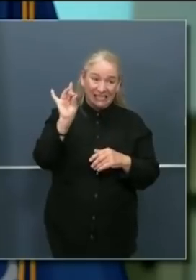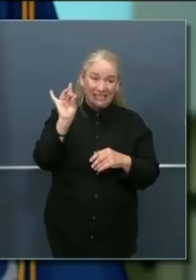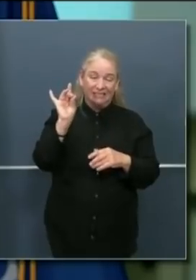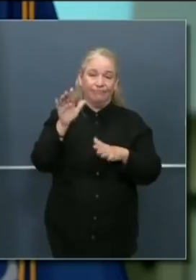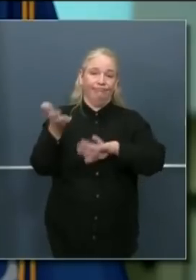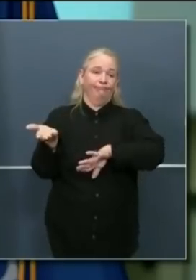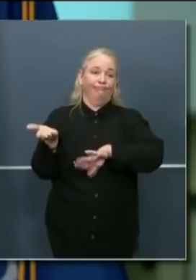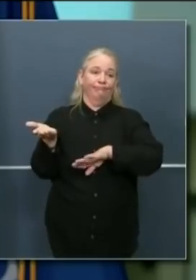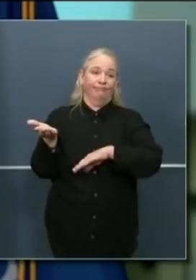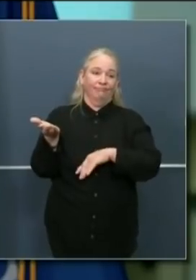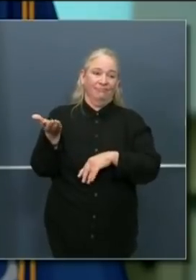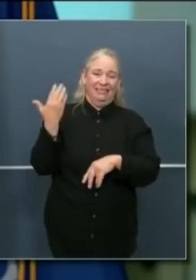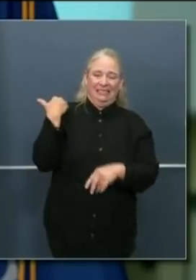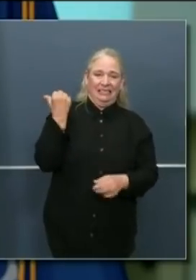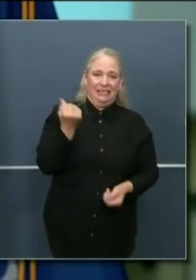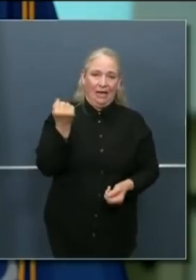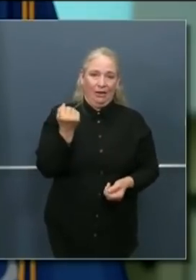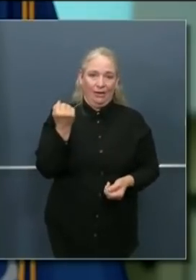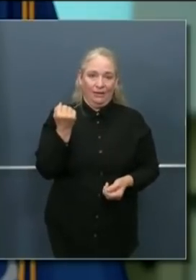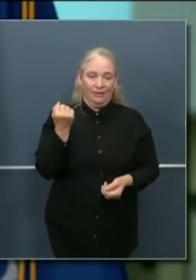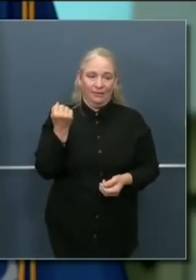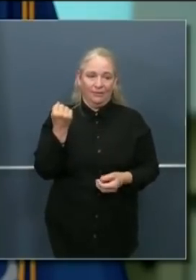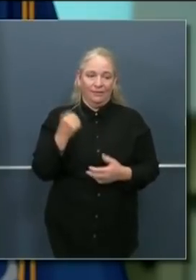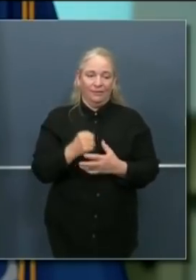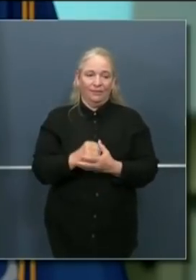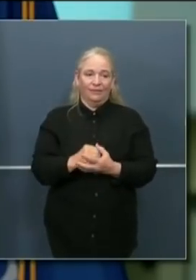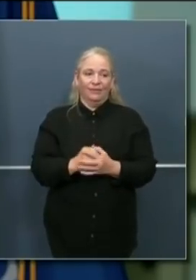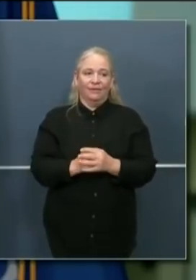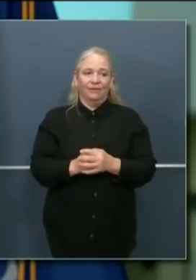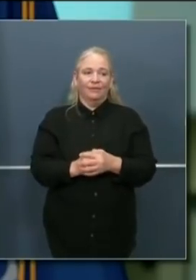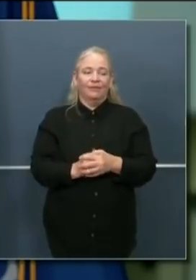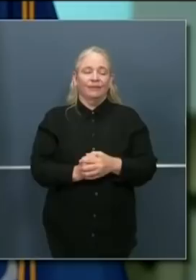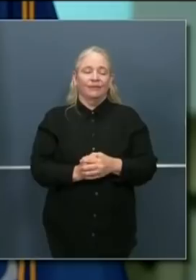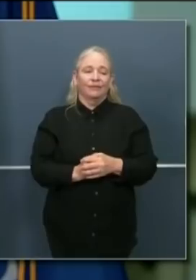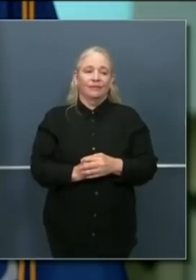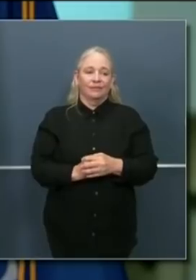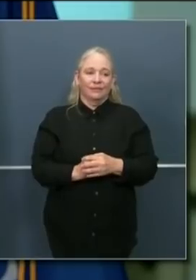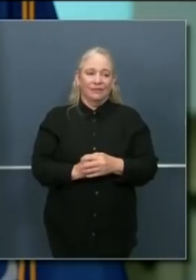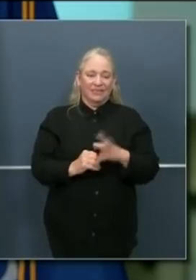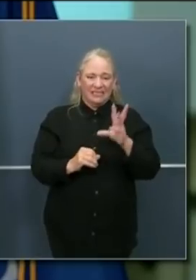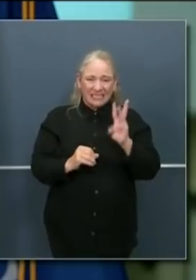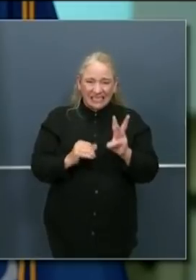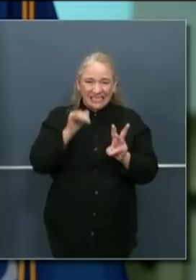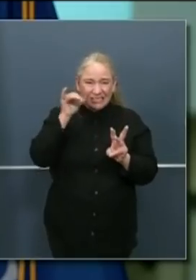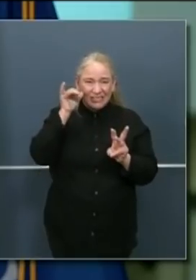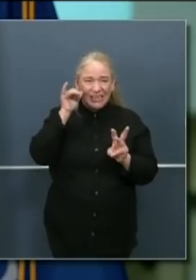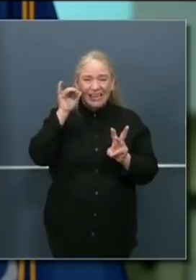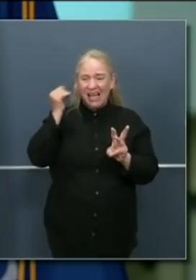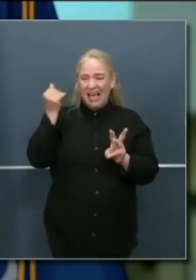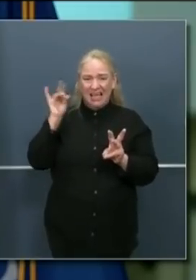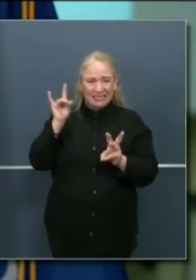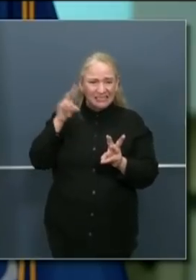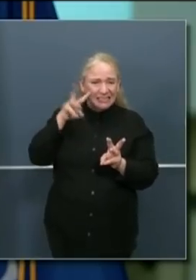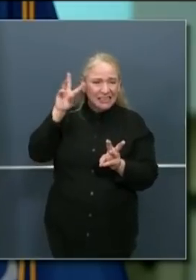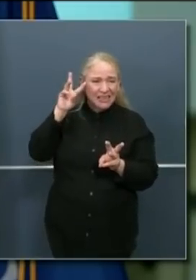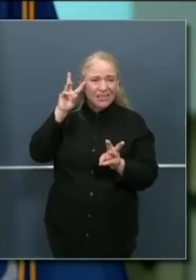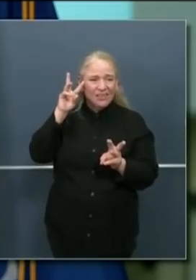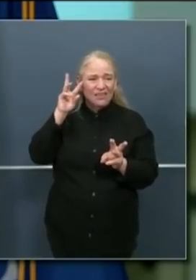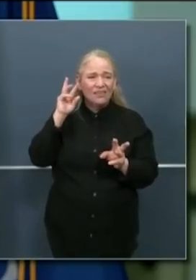PERIOD, SIX PEOPLE LOST THEIR LIVES ON SUNDAY TO THE CORONAVIRUS AND 18 PEOPLE LOST